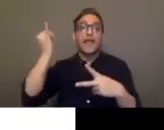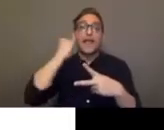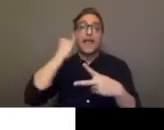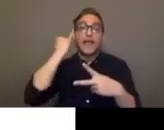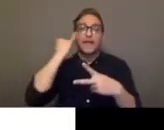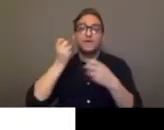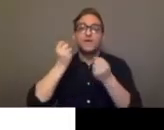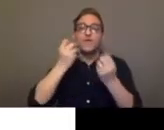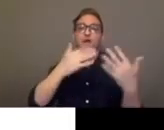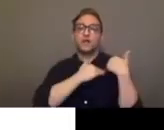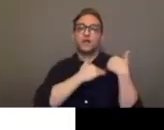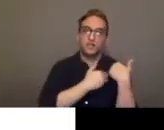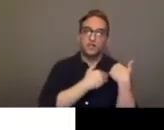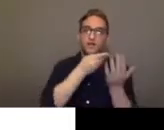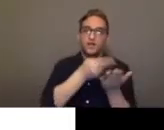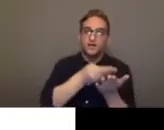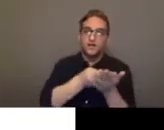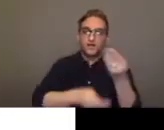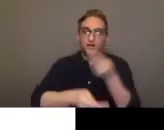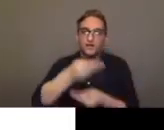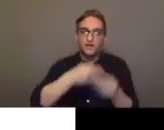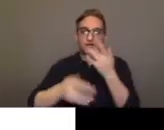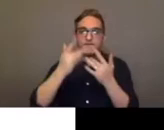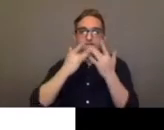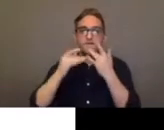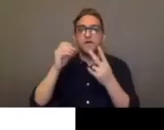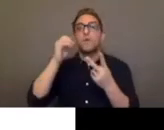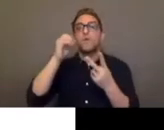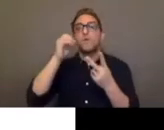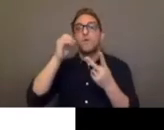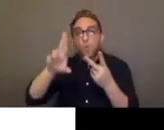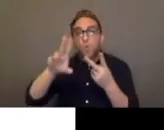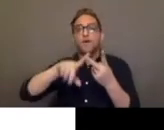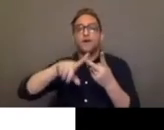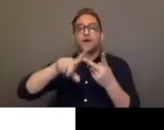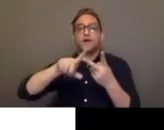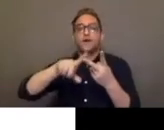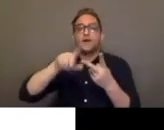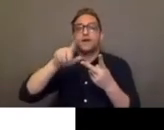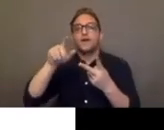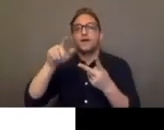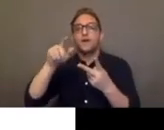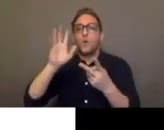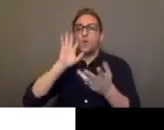burden or administrative burden or if doing so would fundamentally alter the nature of